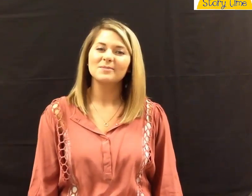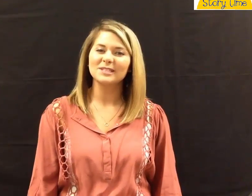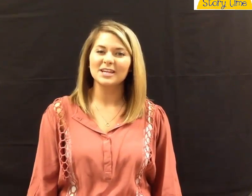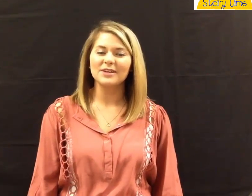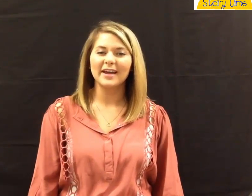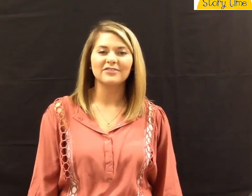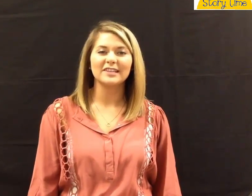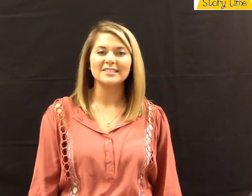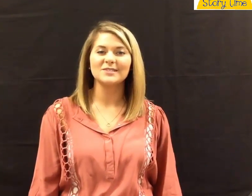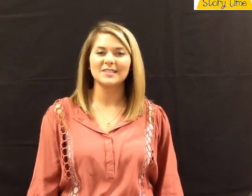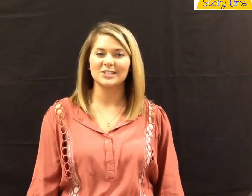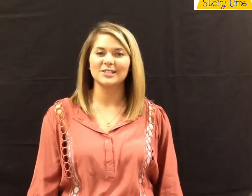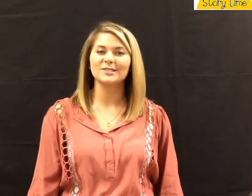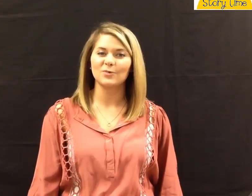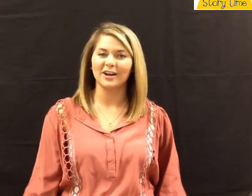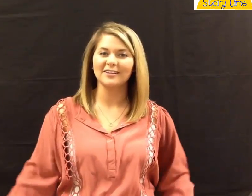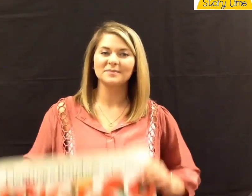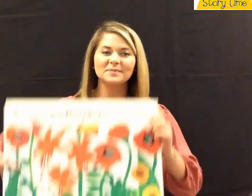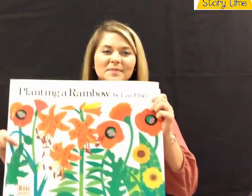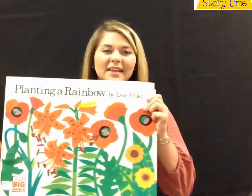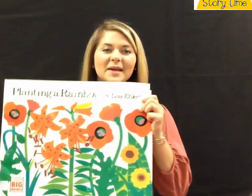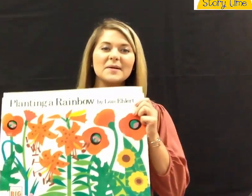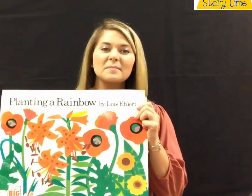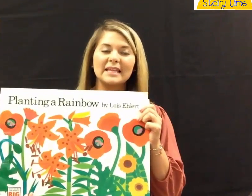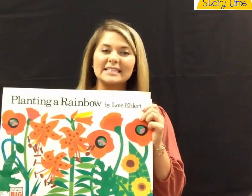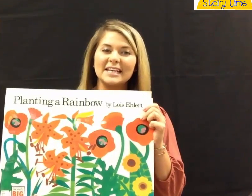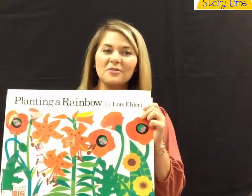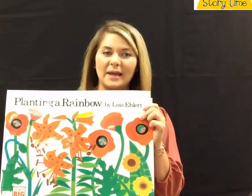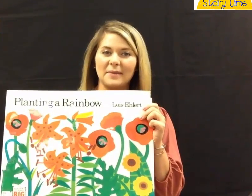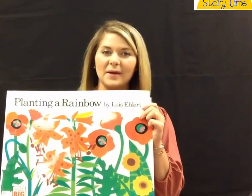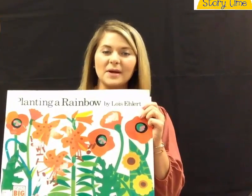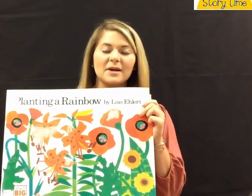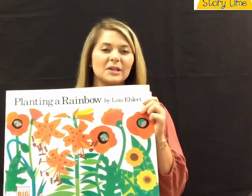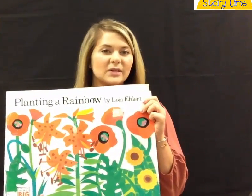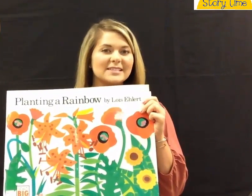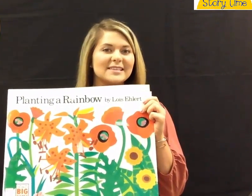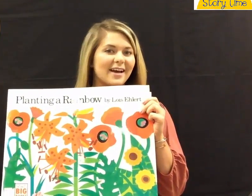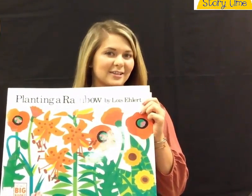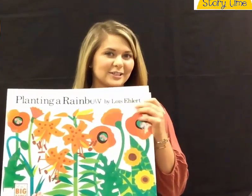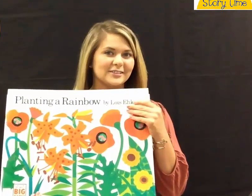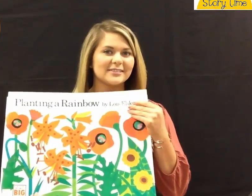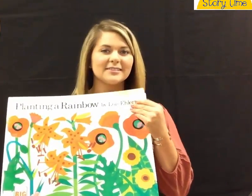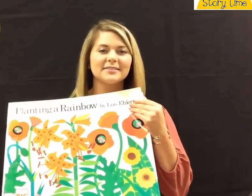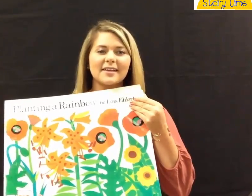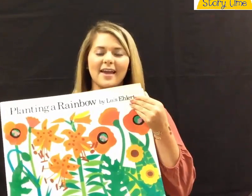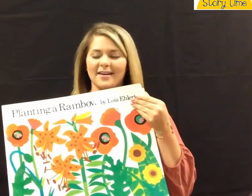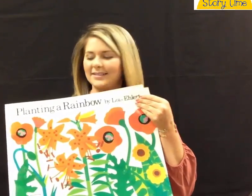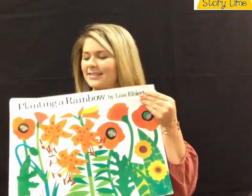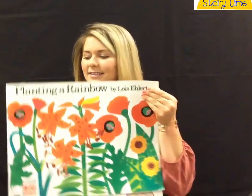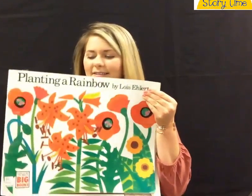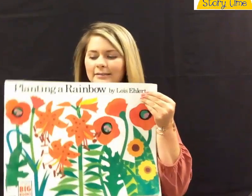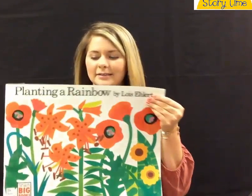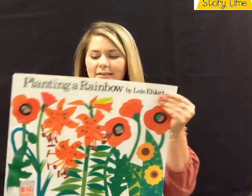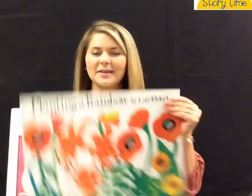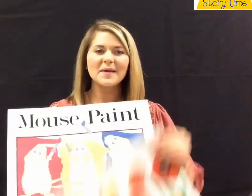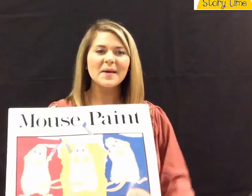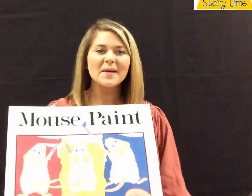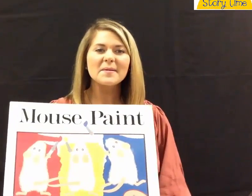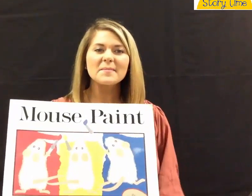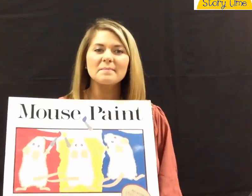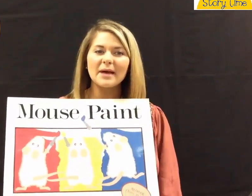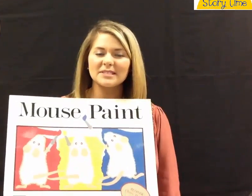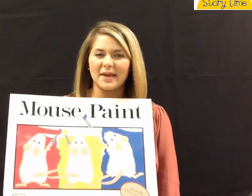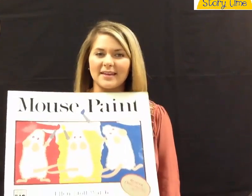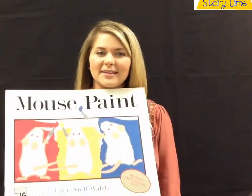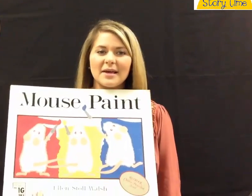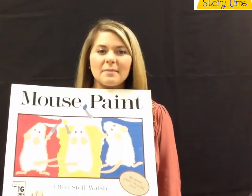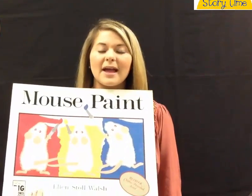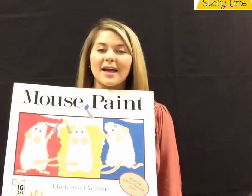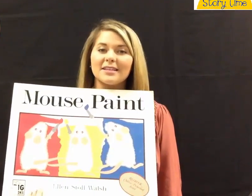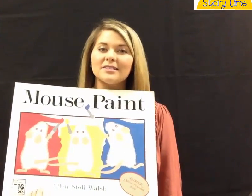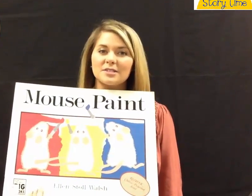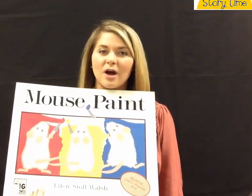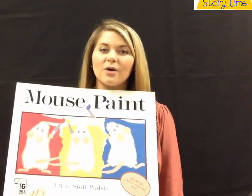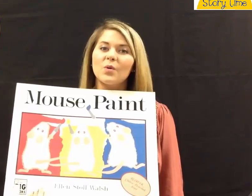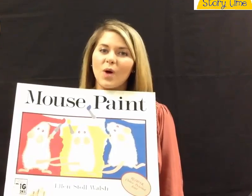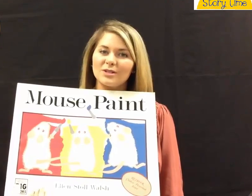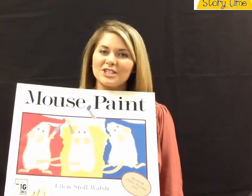The books that we read for these two sessions were: "Planting a Rainbow" by Lois Ehlert, and "Mouse Paint" by Ellen Stoll Walsh.